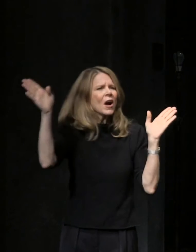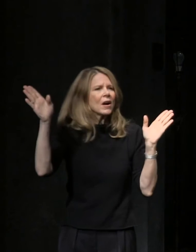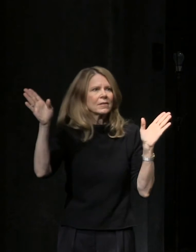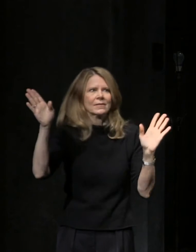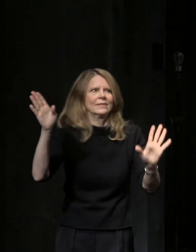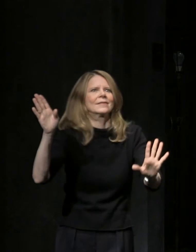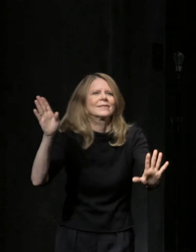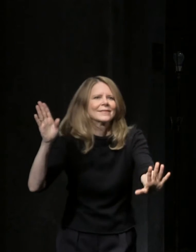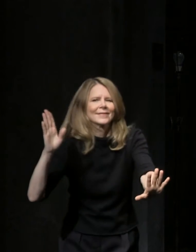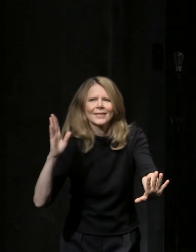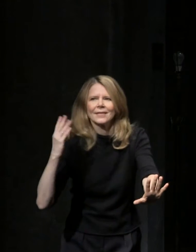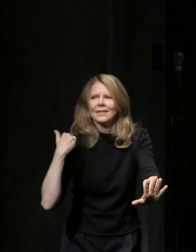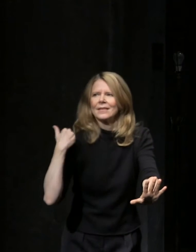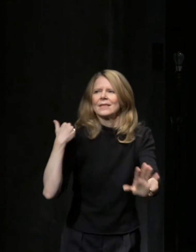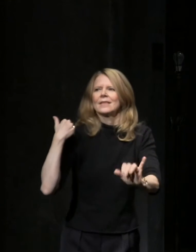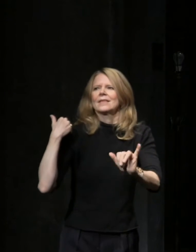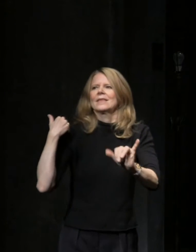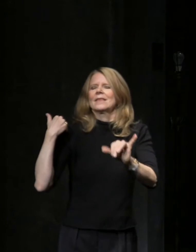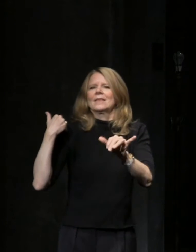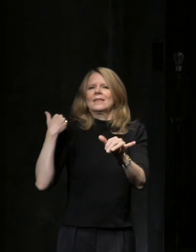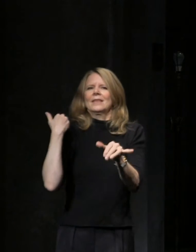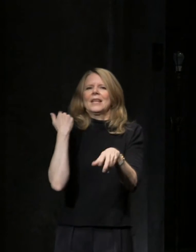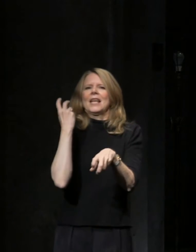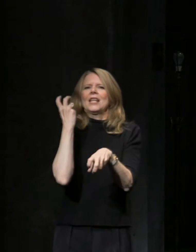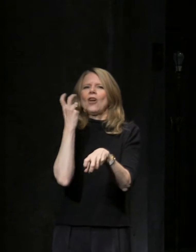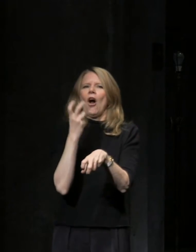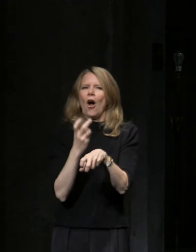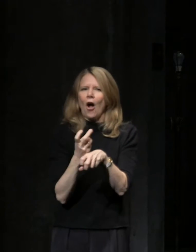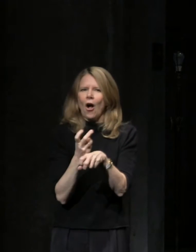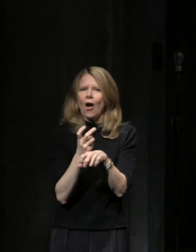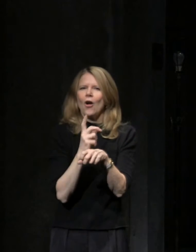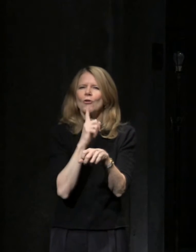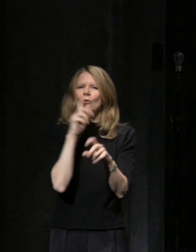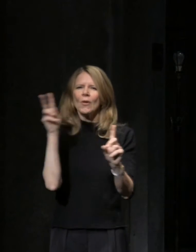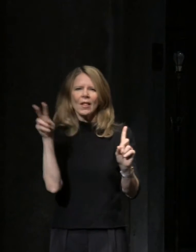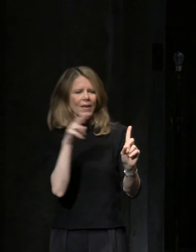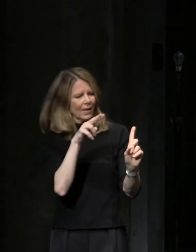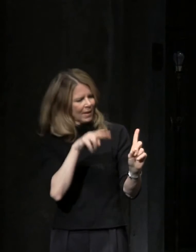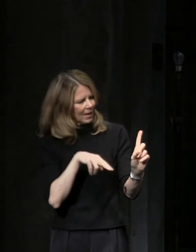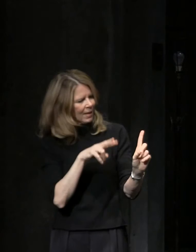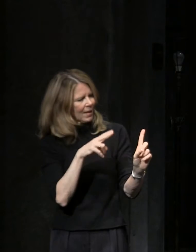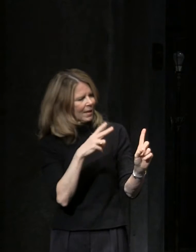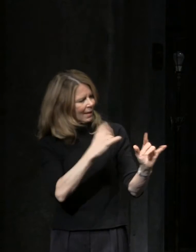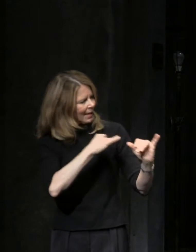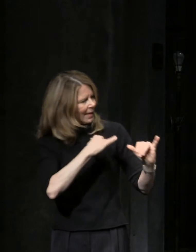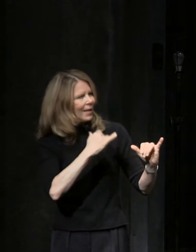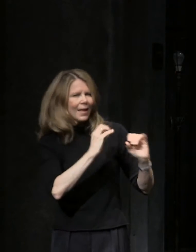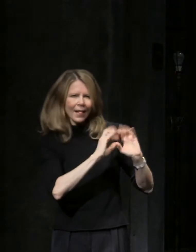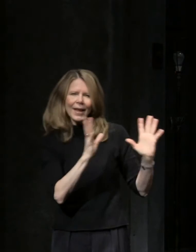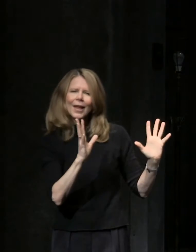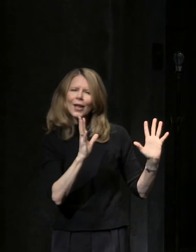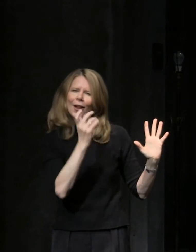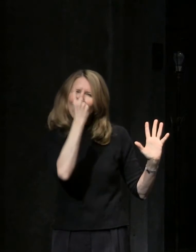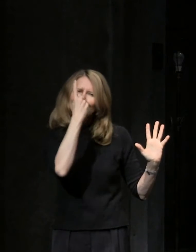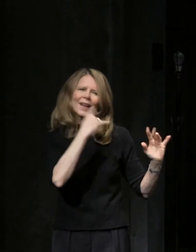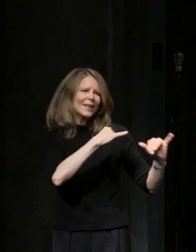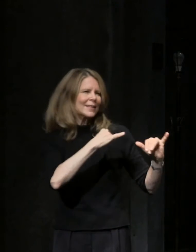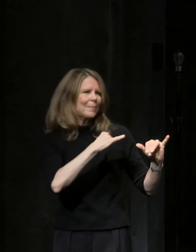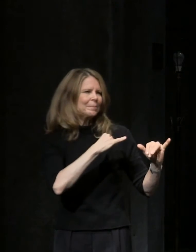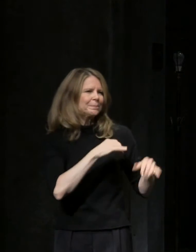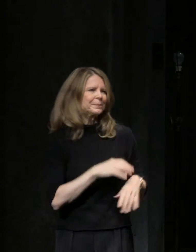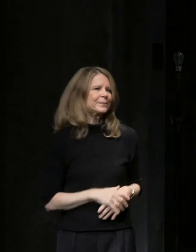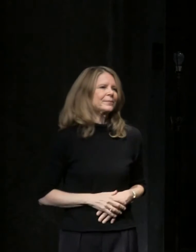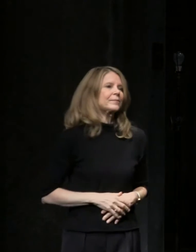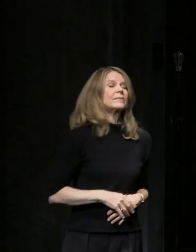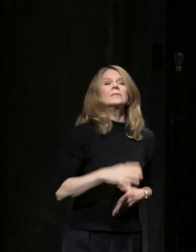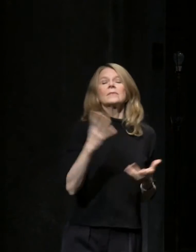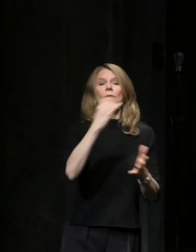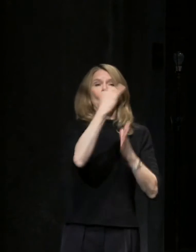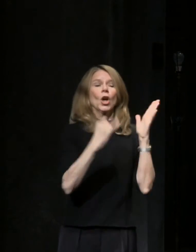how hard it is to really see one another clearly. And yet art - Christian Weinman says art puts